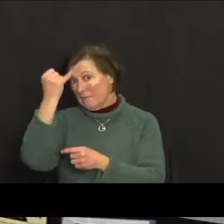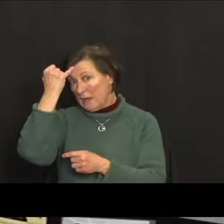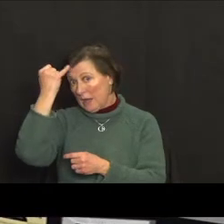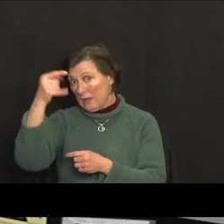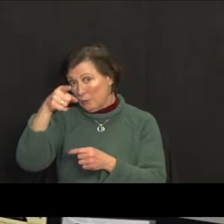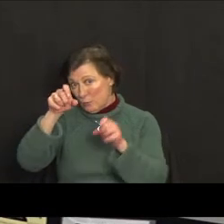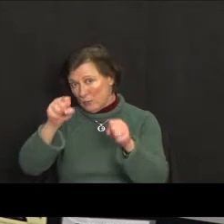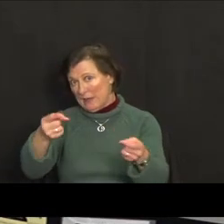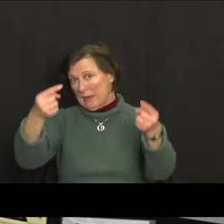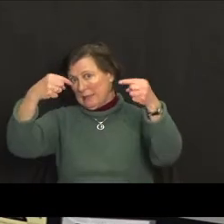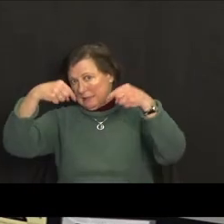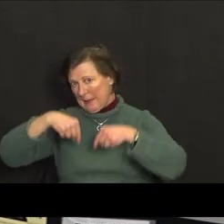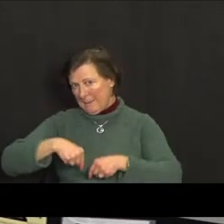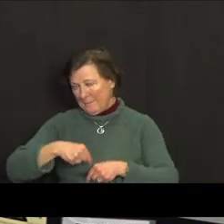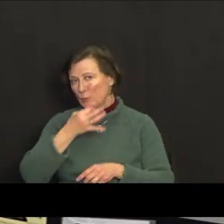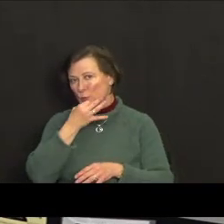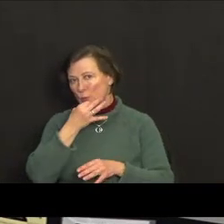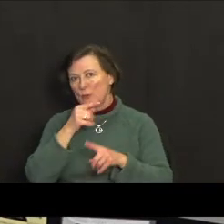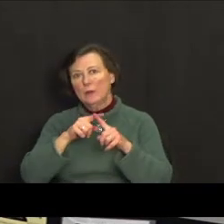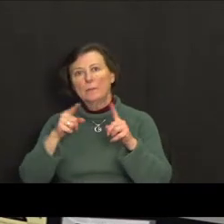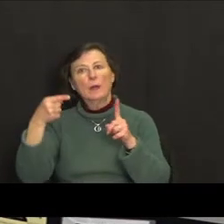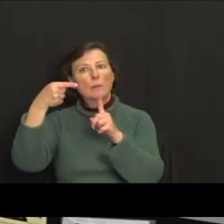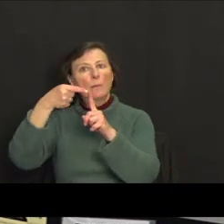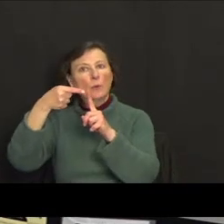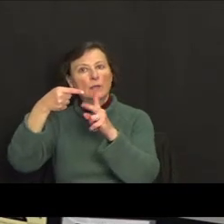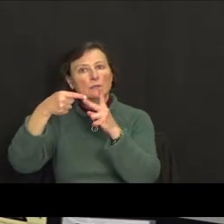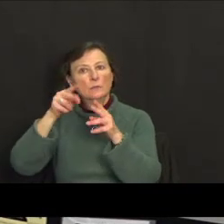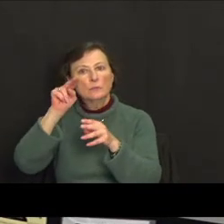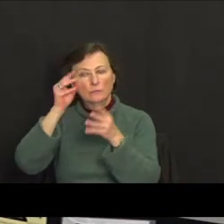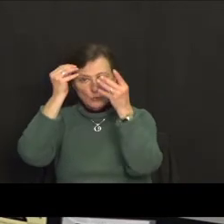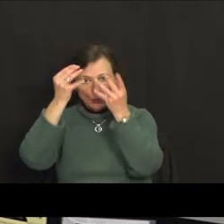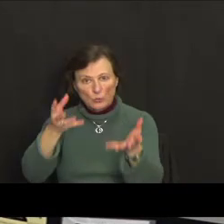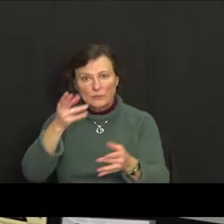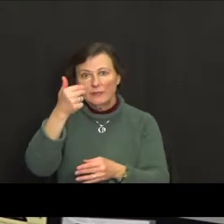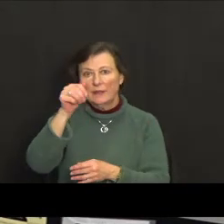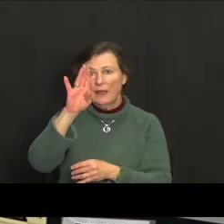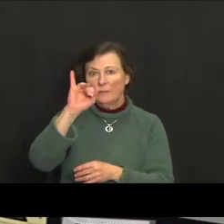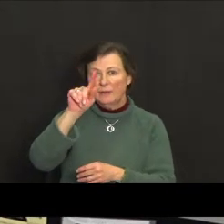first just want to point out with news of the community that the Habitat and Hope Village